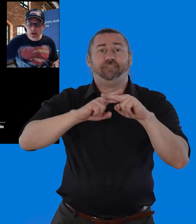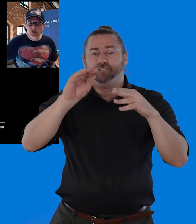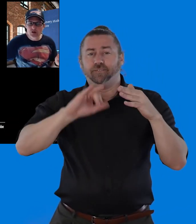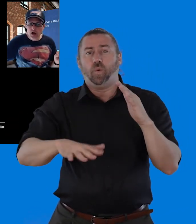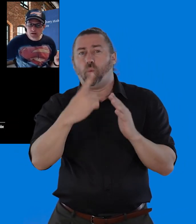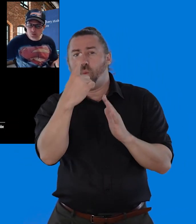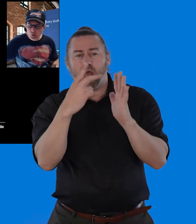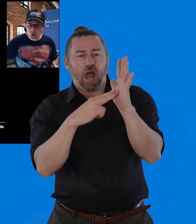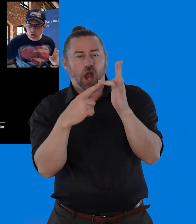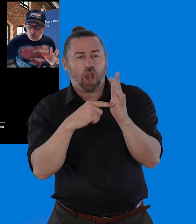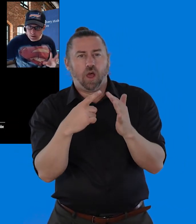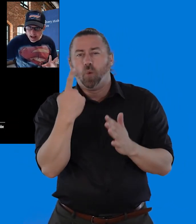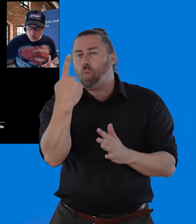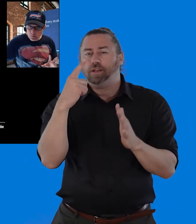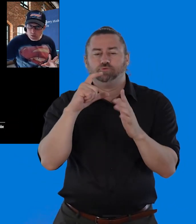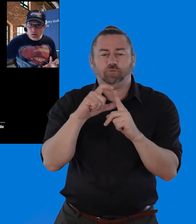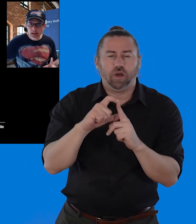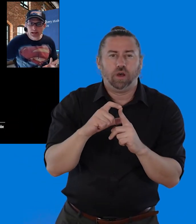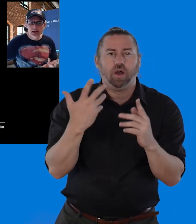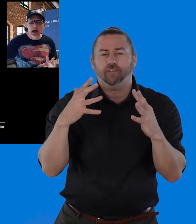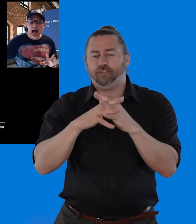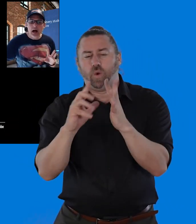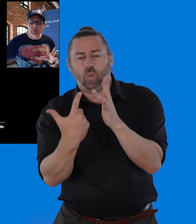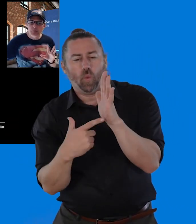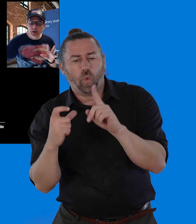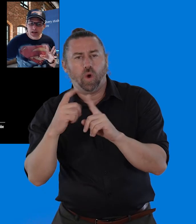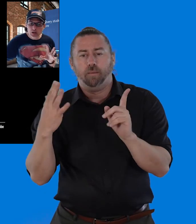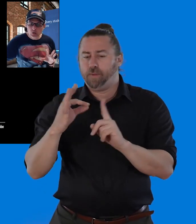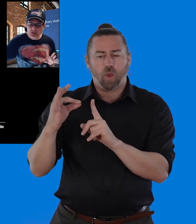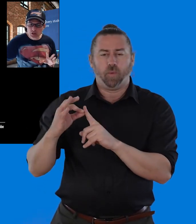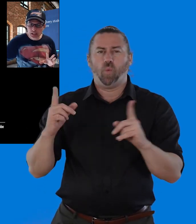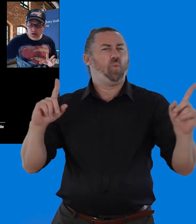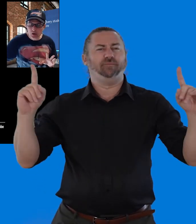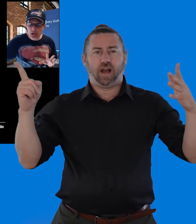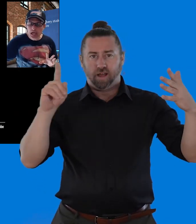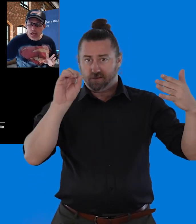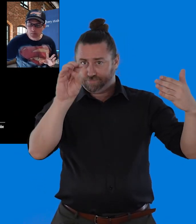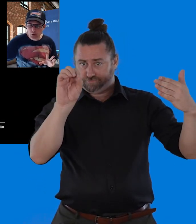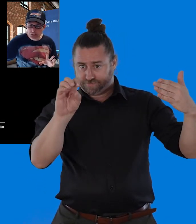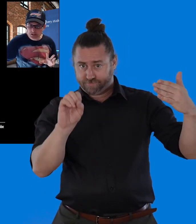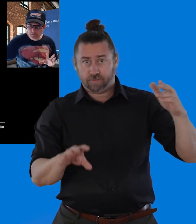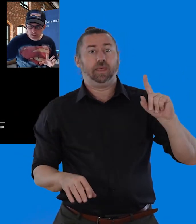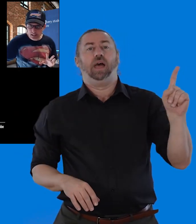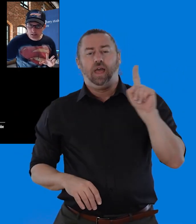OneDrive, Word or PowerPoint. OK, but I can also click on Immersive Reader.